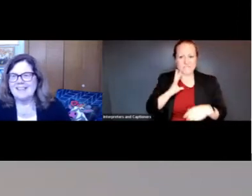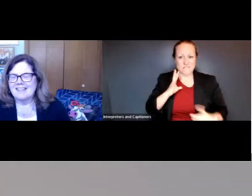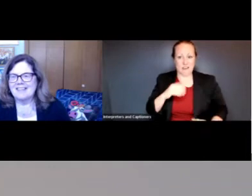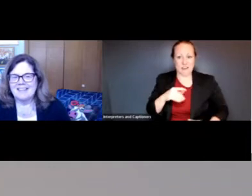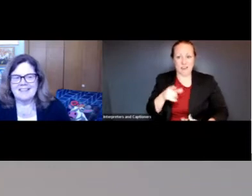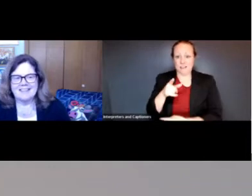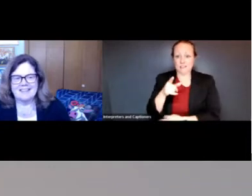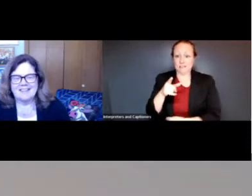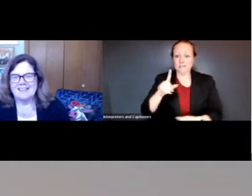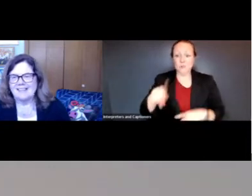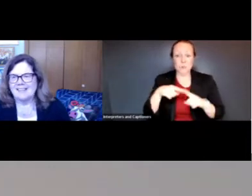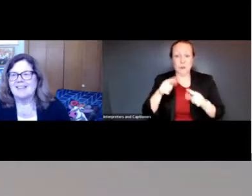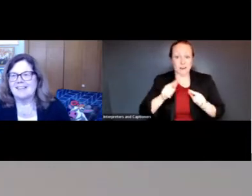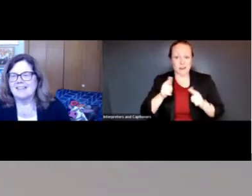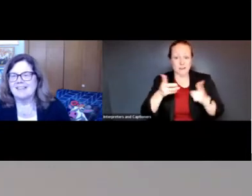you can monitor the chat too, and see if anything pops up.